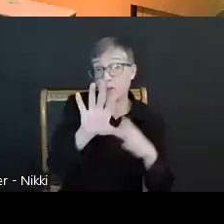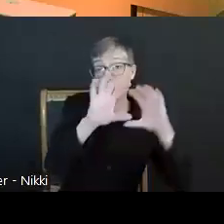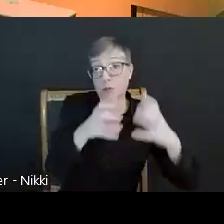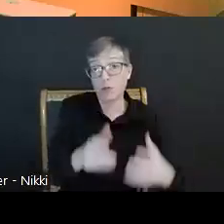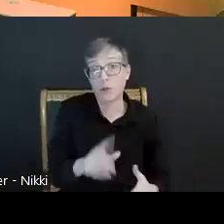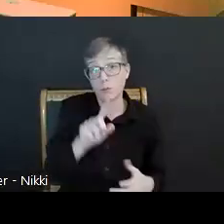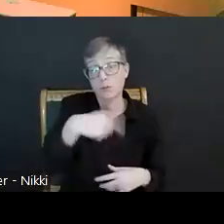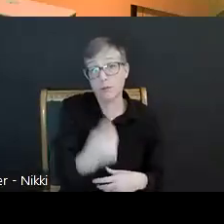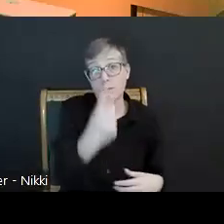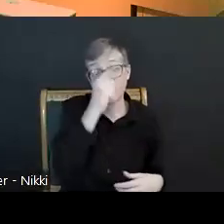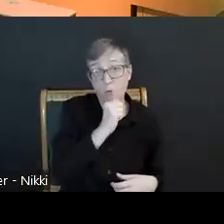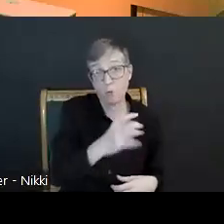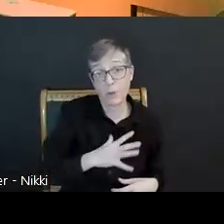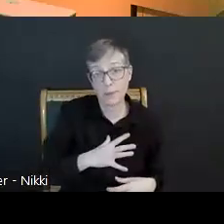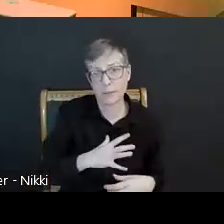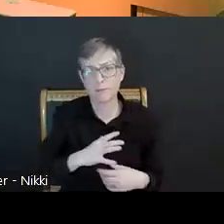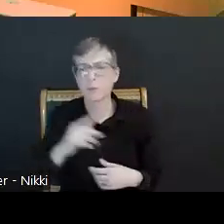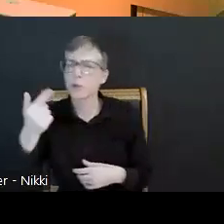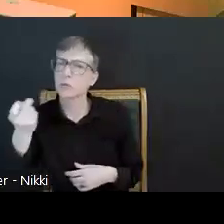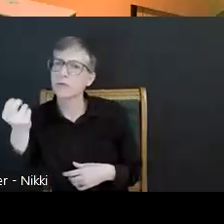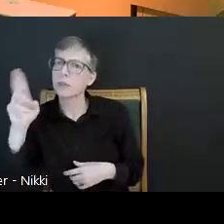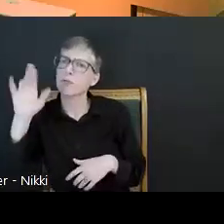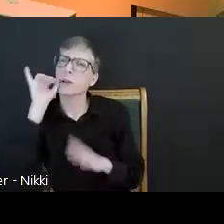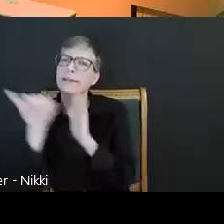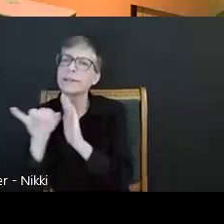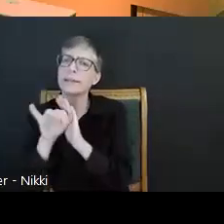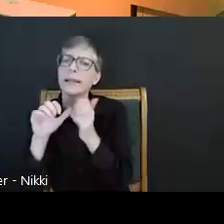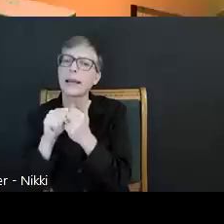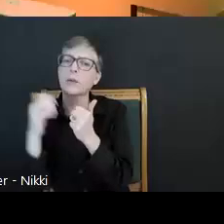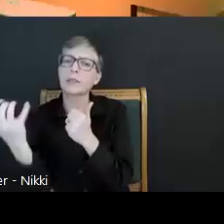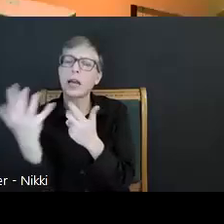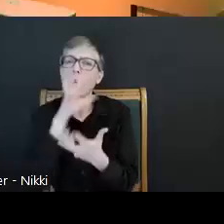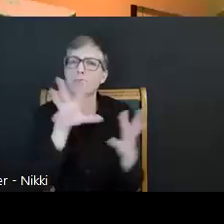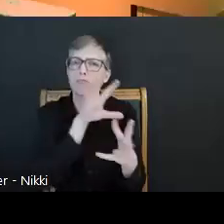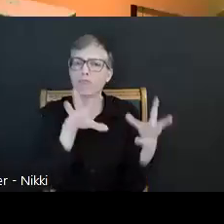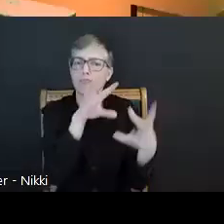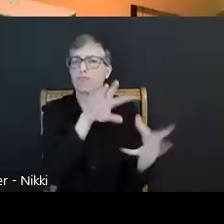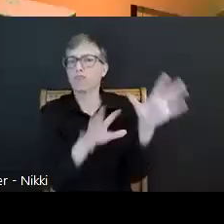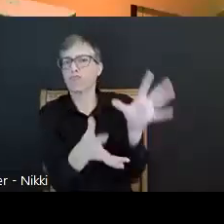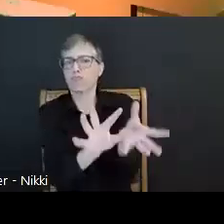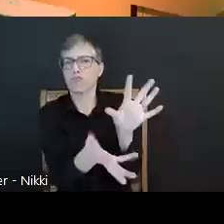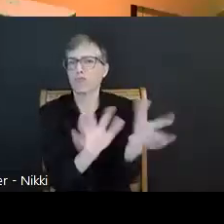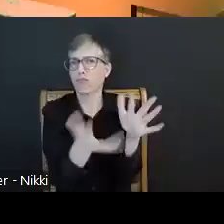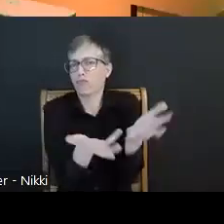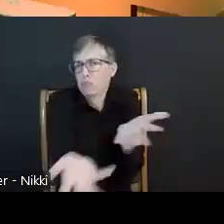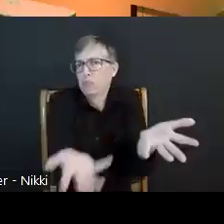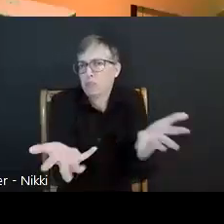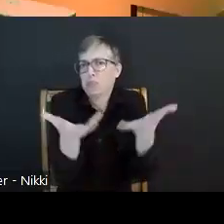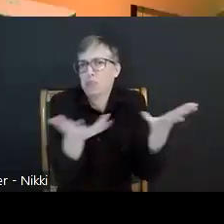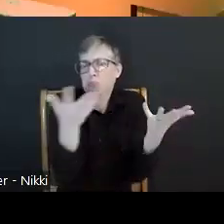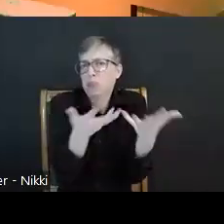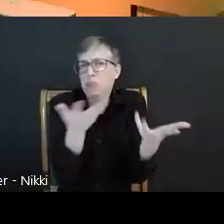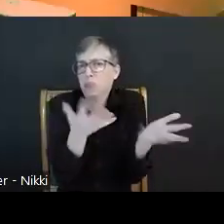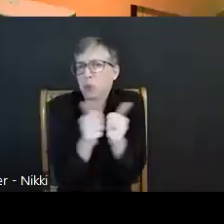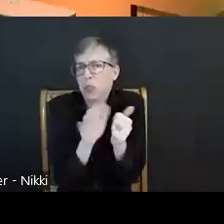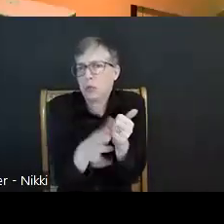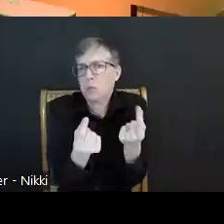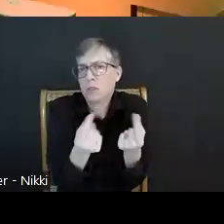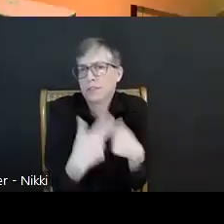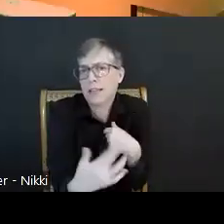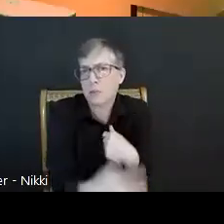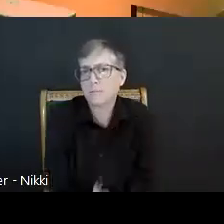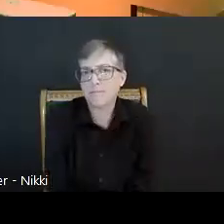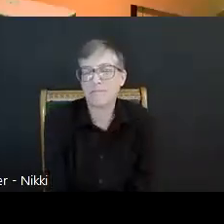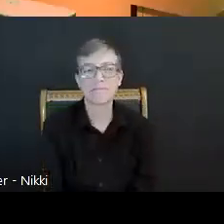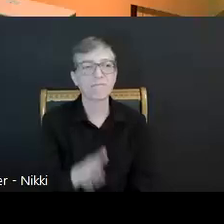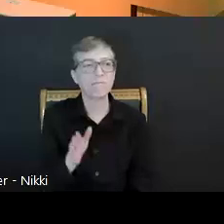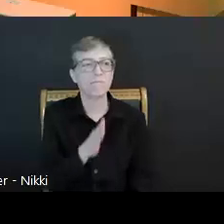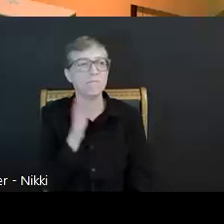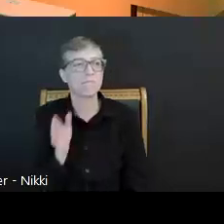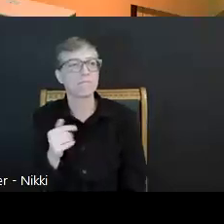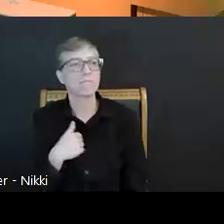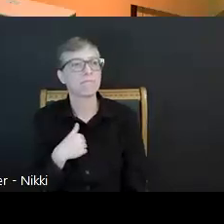available um well I'll maybe um bump it to you to talk about the group specifically but in terms of